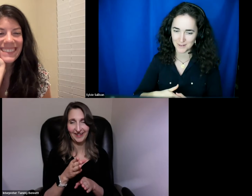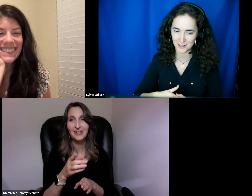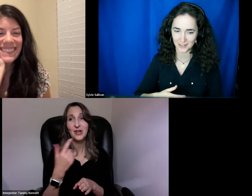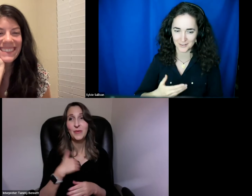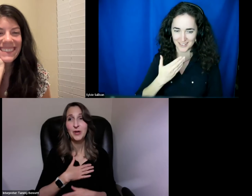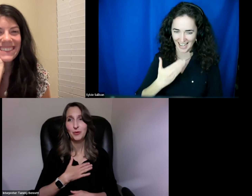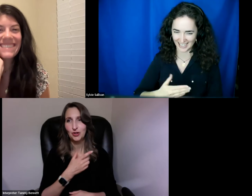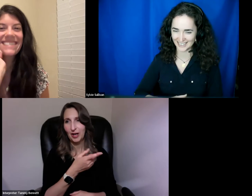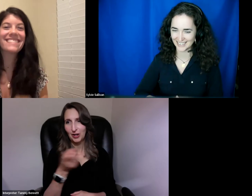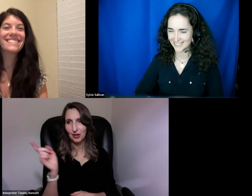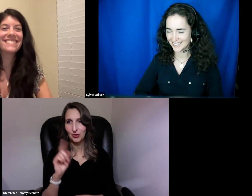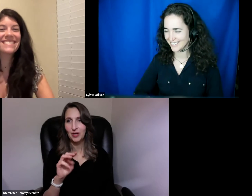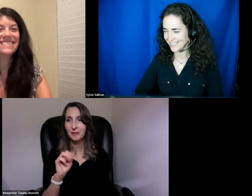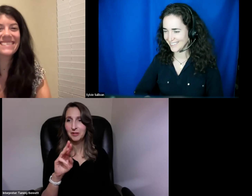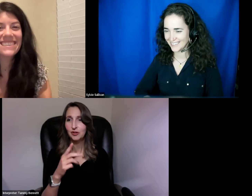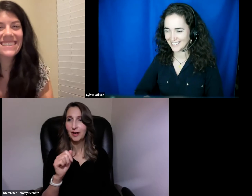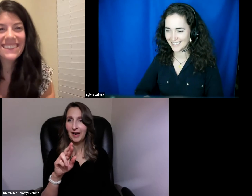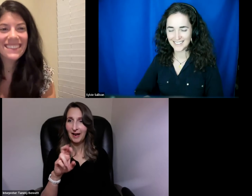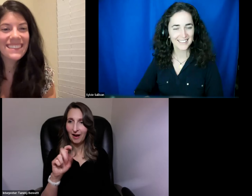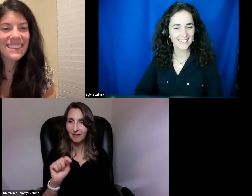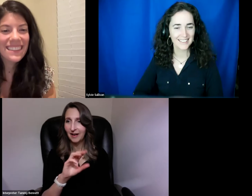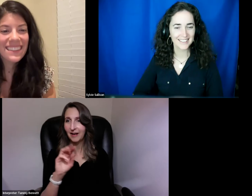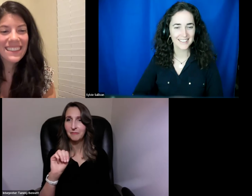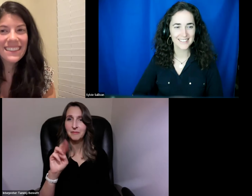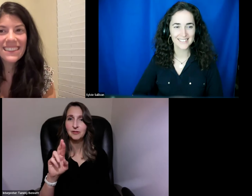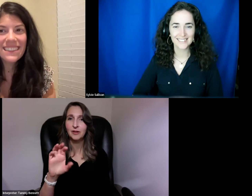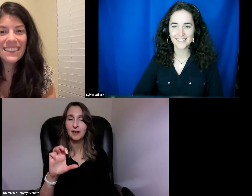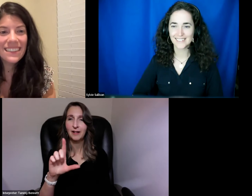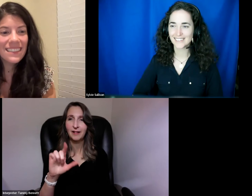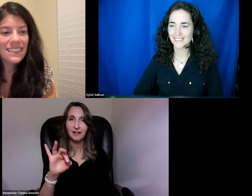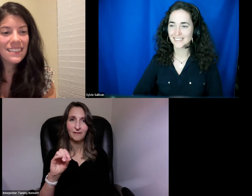(unclear)